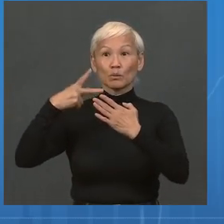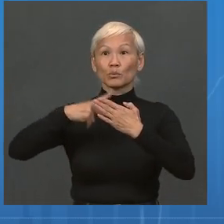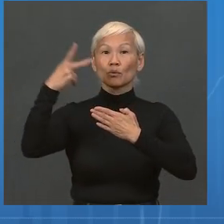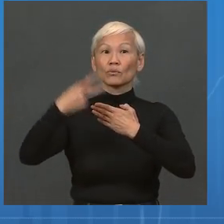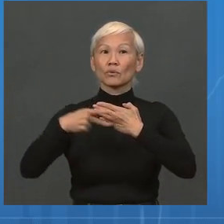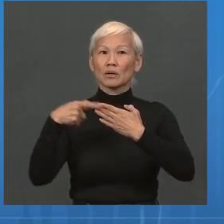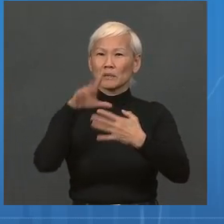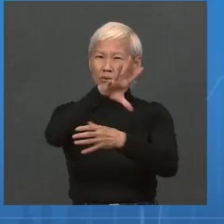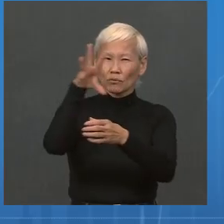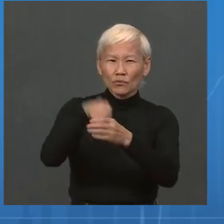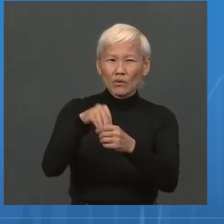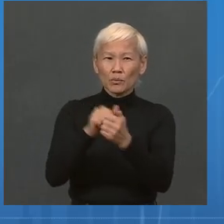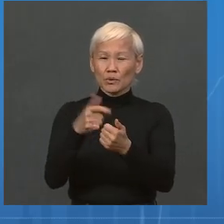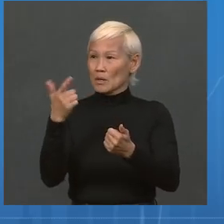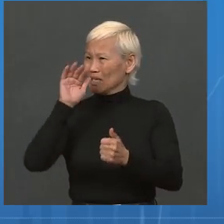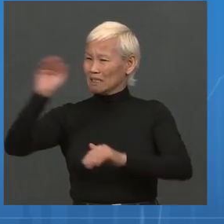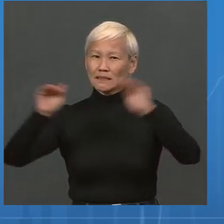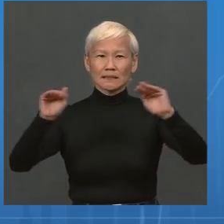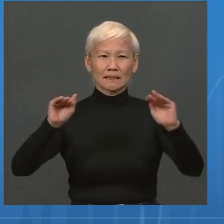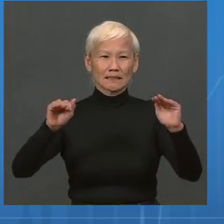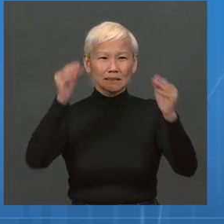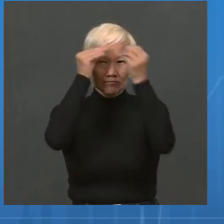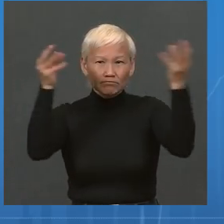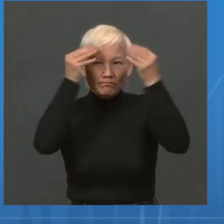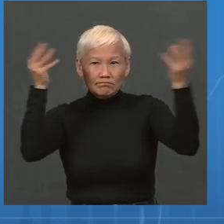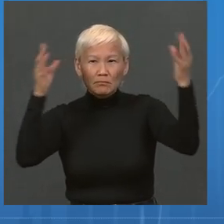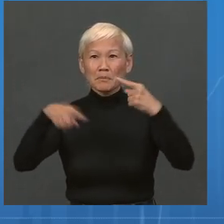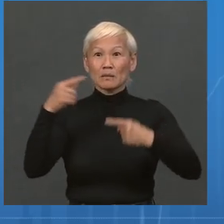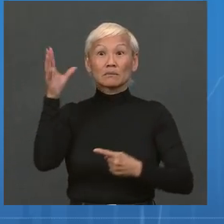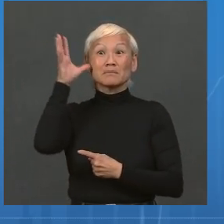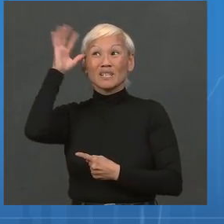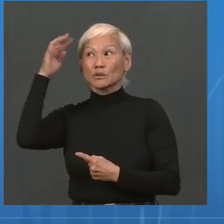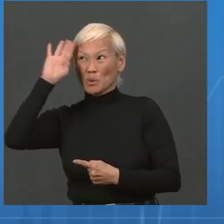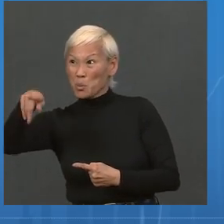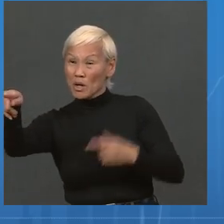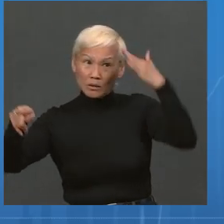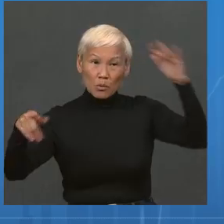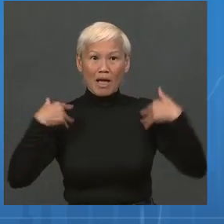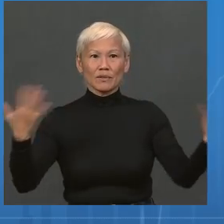working with Head Start programs, federally qualified health centers, Medicaid providers, and others.